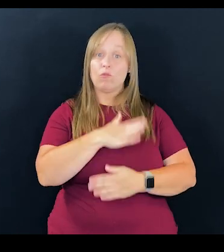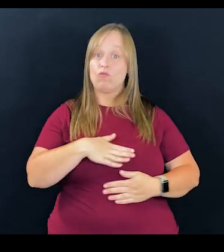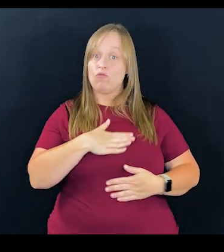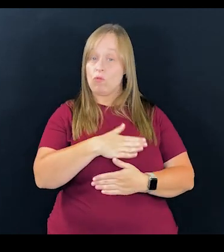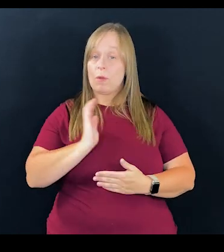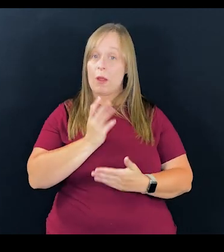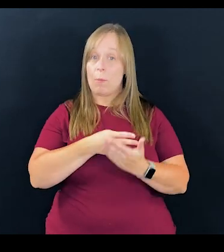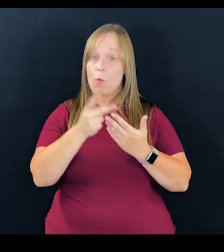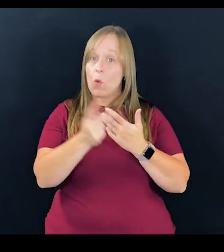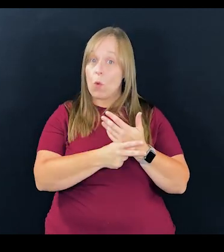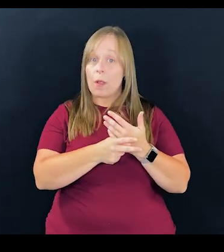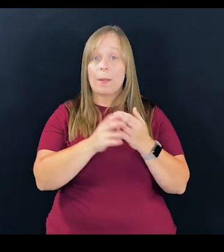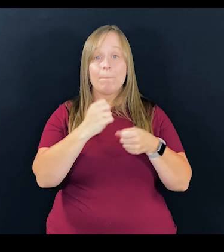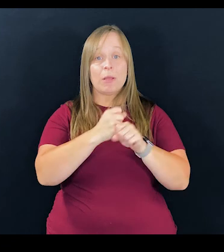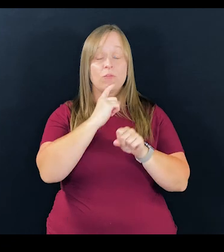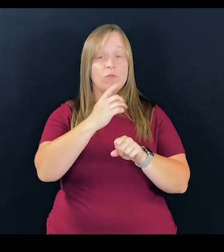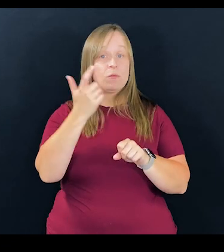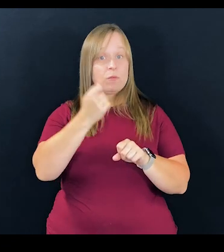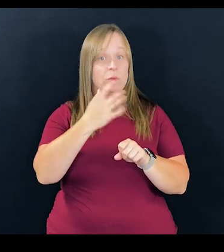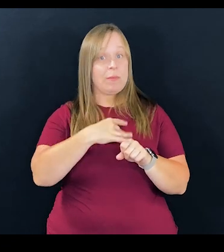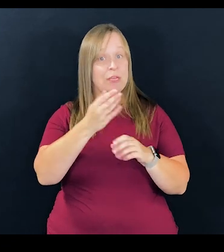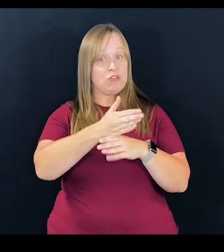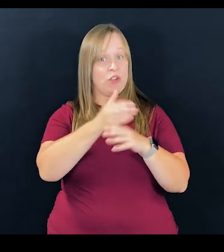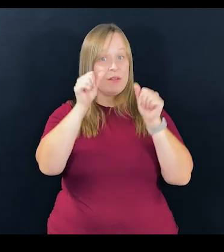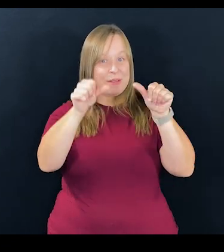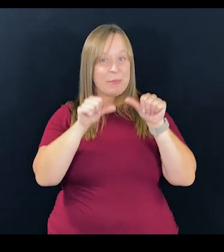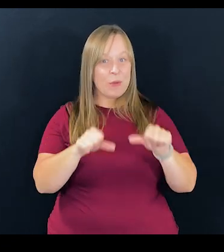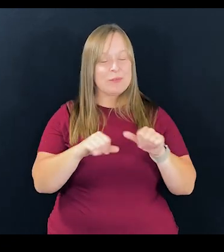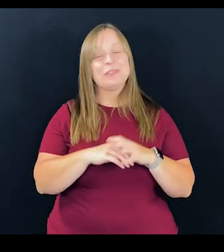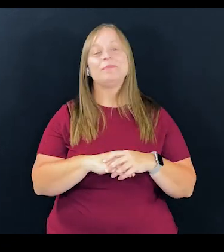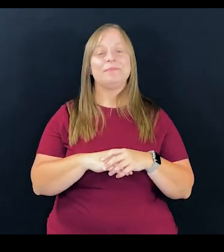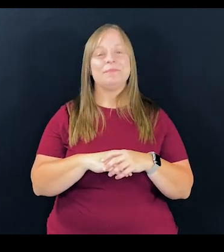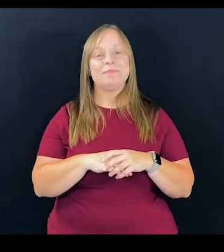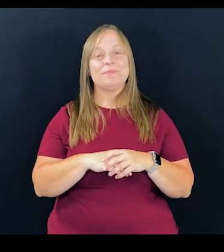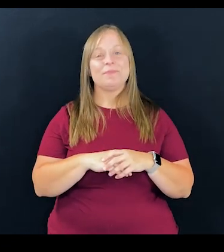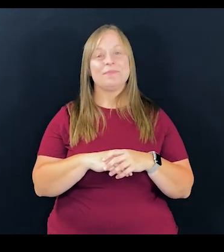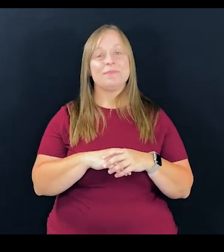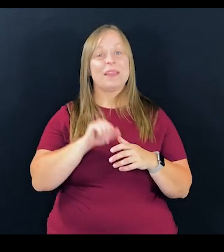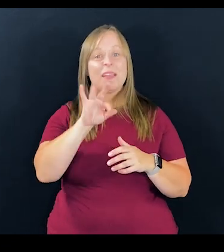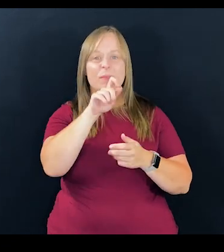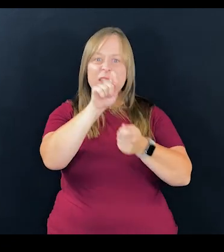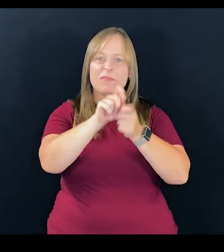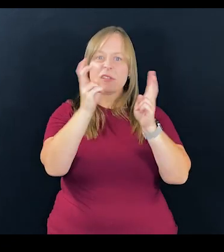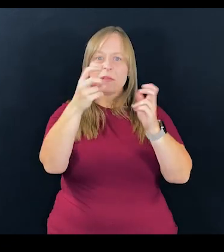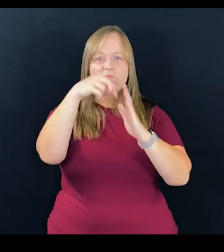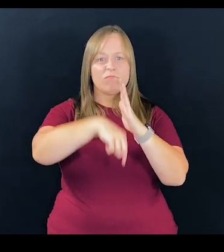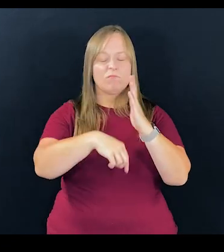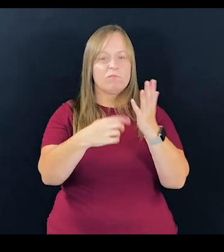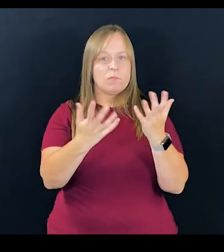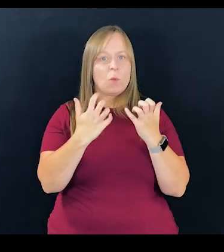If you enjoyed our program, make sure to subscribe, like and share this post. If there is a subject you would like us